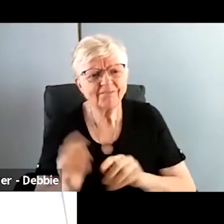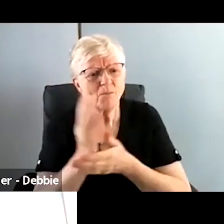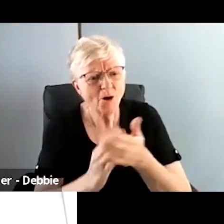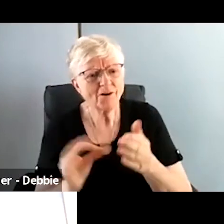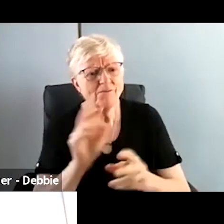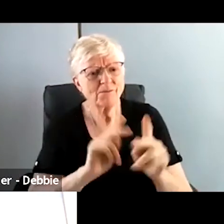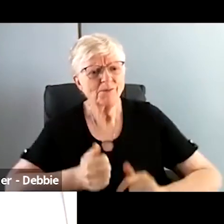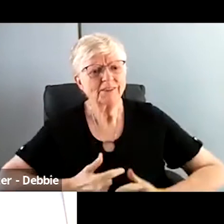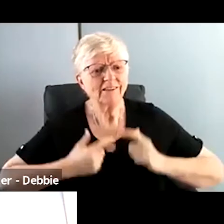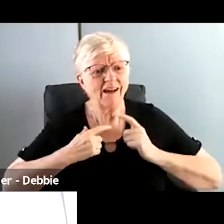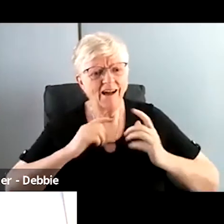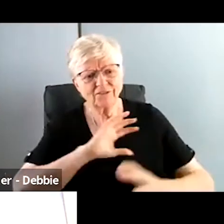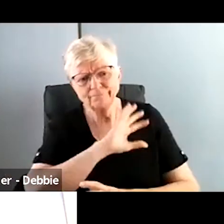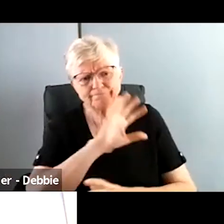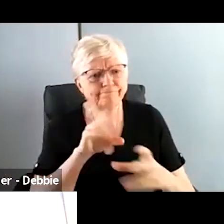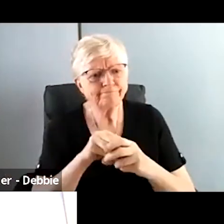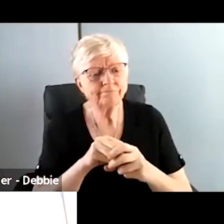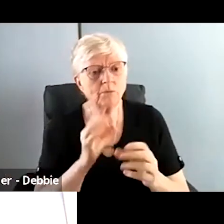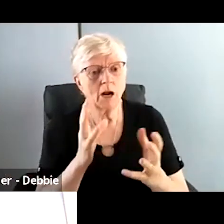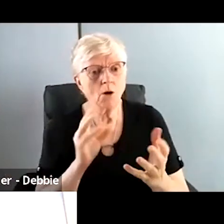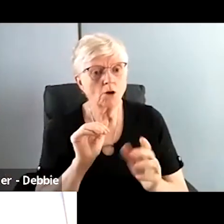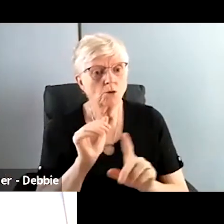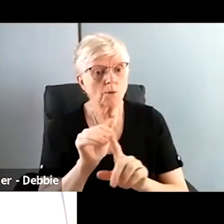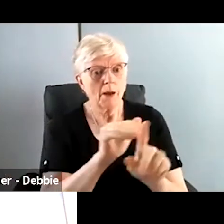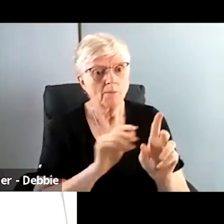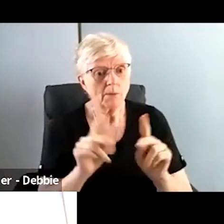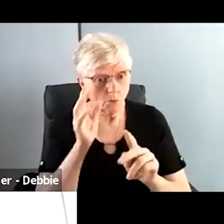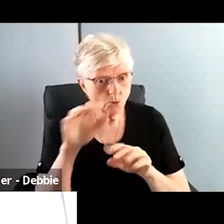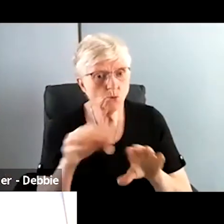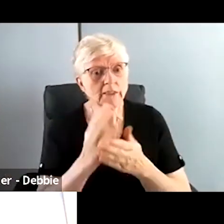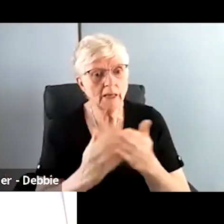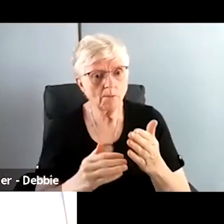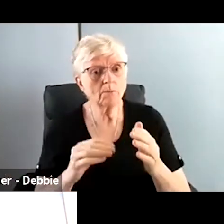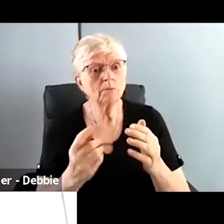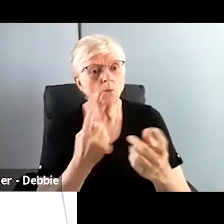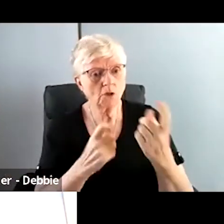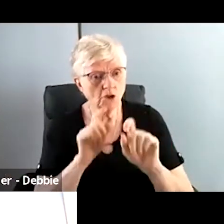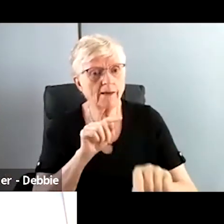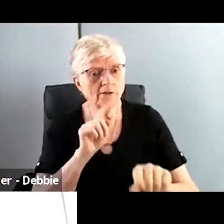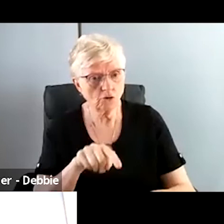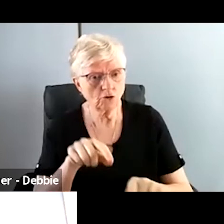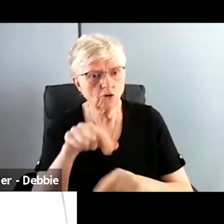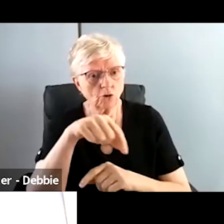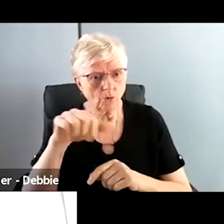I JUST WANT TO REMIND PEOPLE THAT WE WILL BE DOING SOME Q & As,